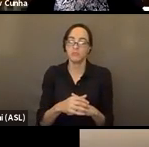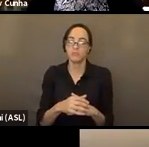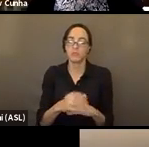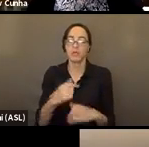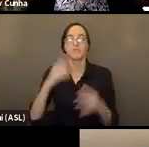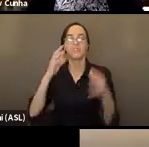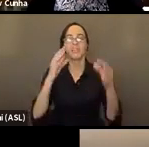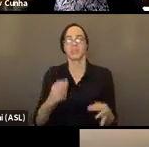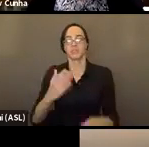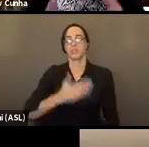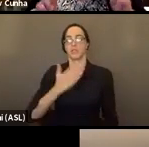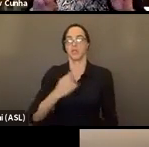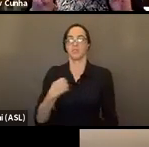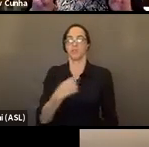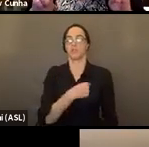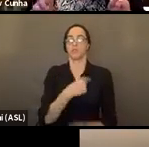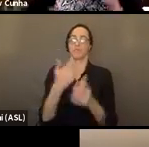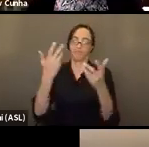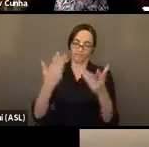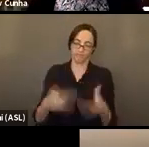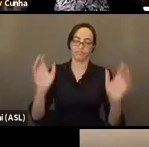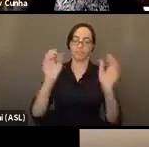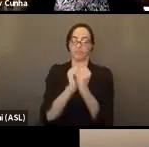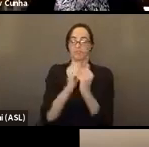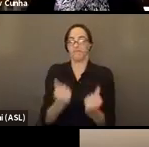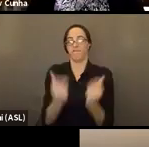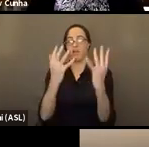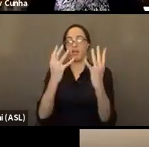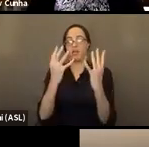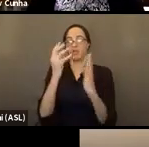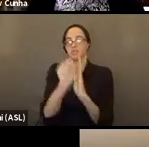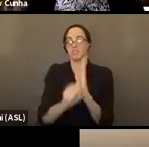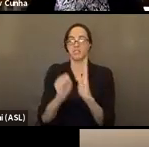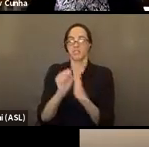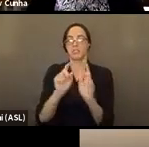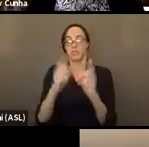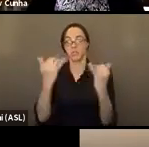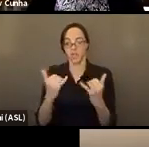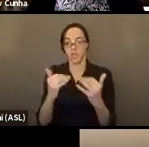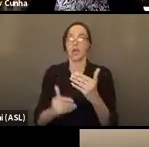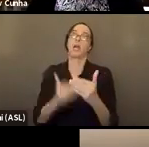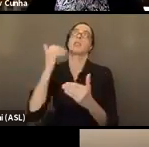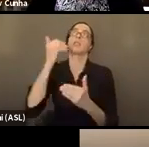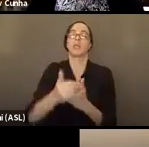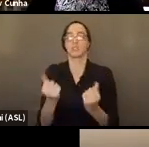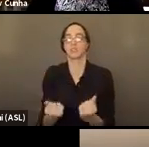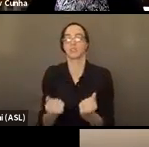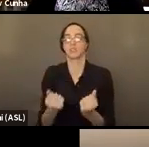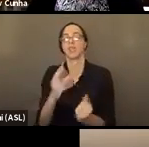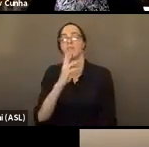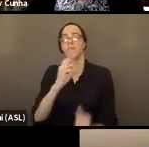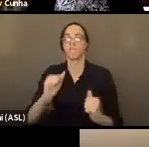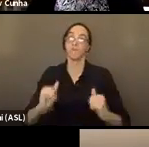and but we need to get ready for the for the flood season now so um do kind of take a look at your